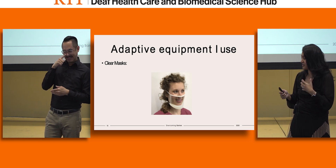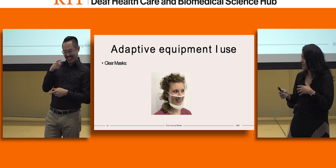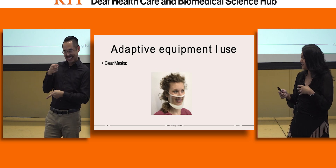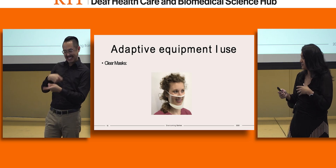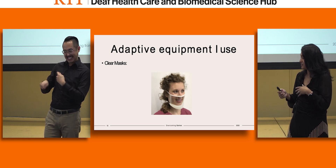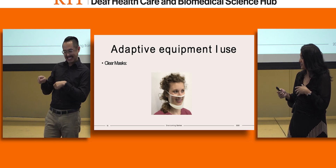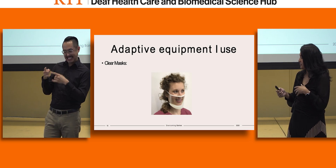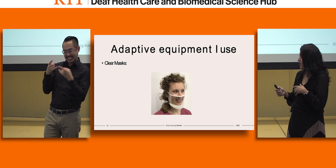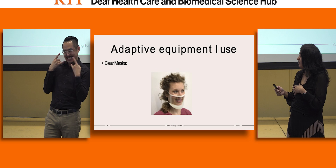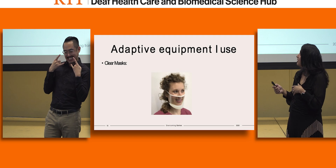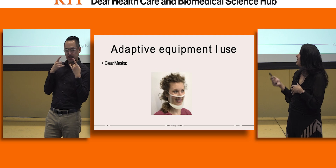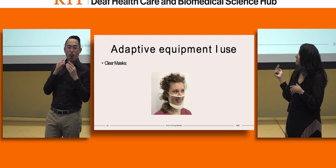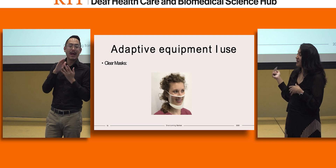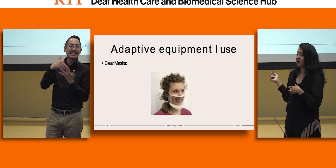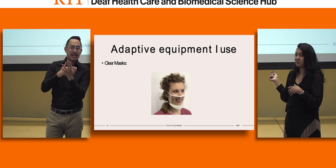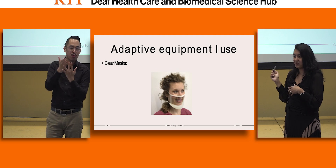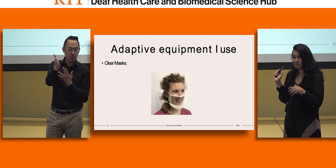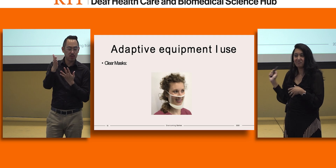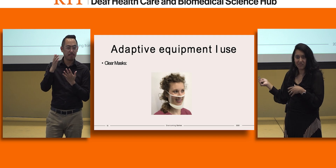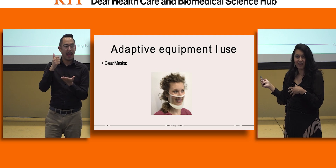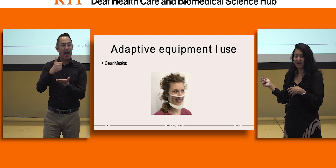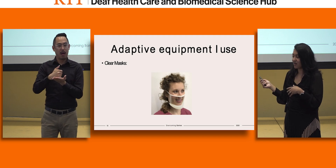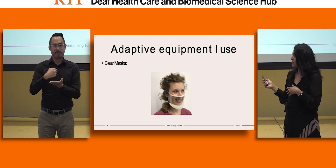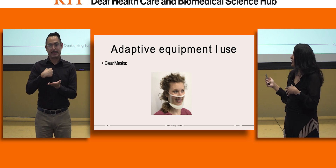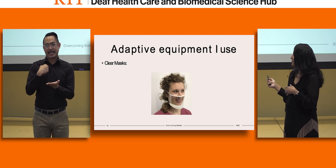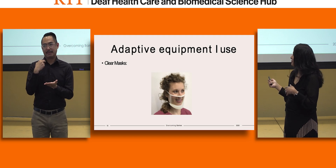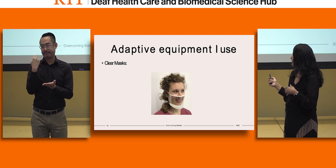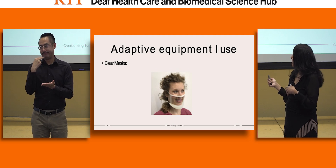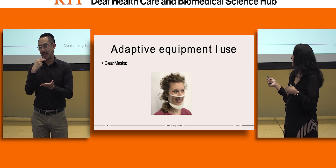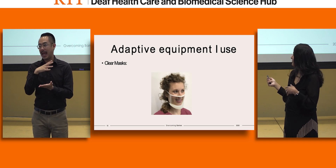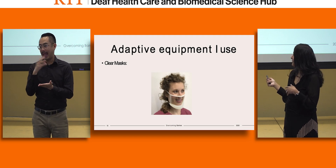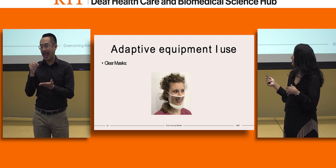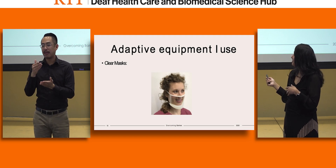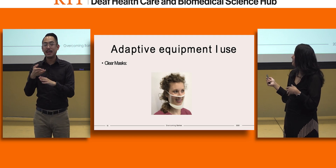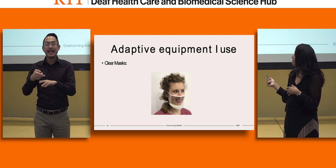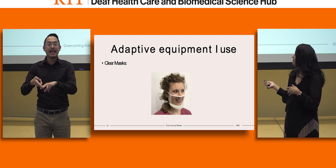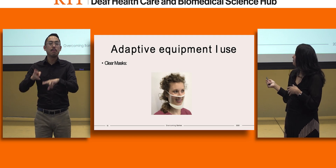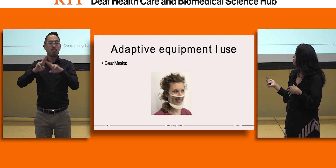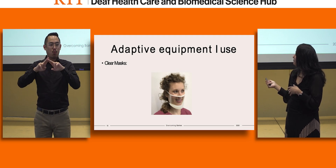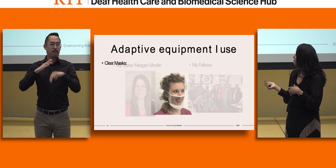I do so as well, to help augment my access to them.